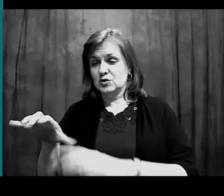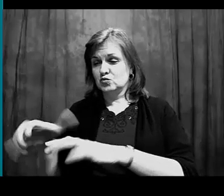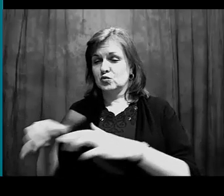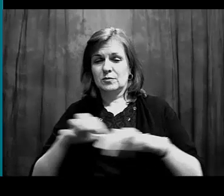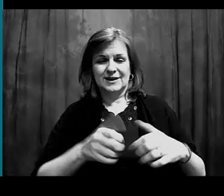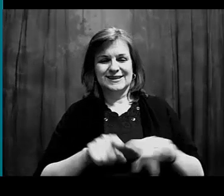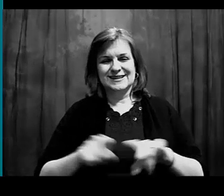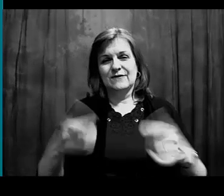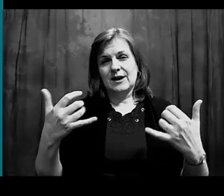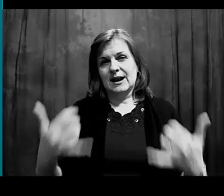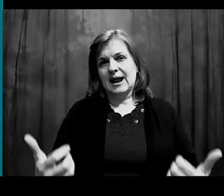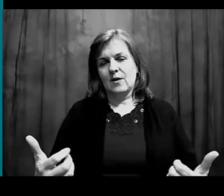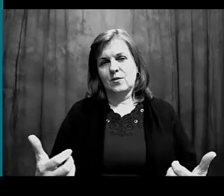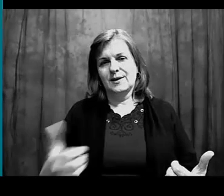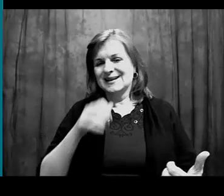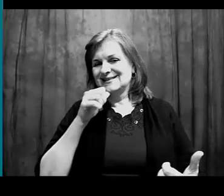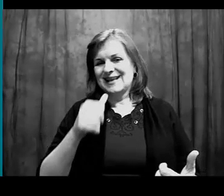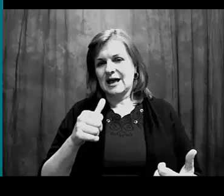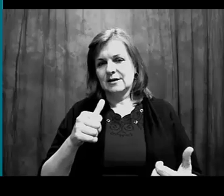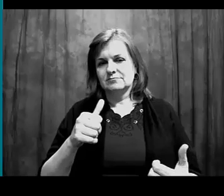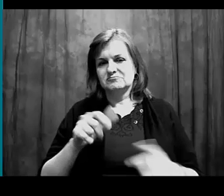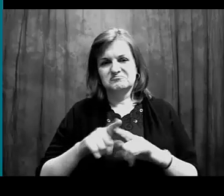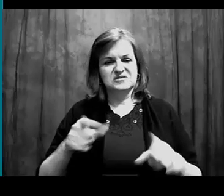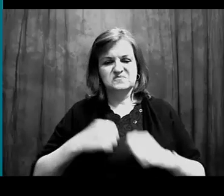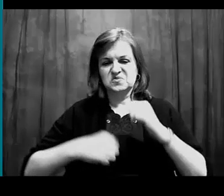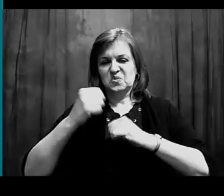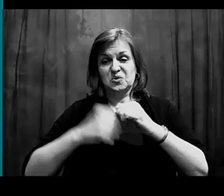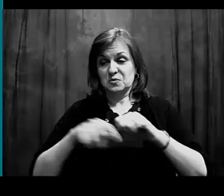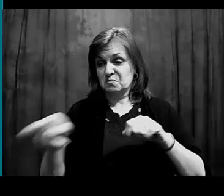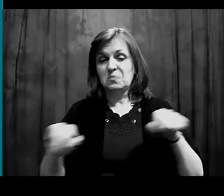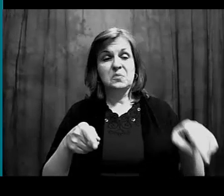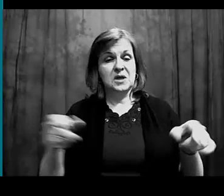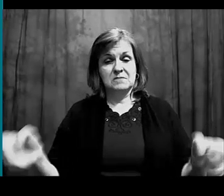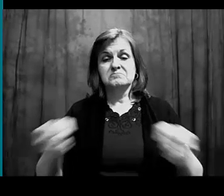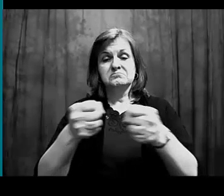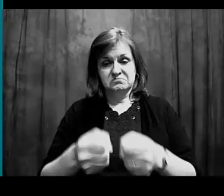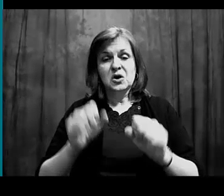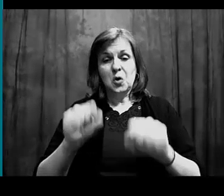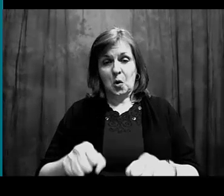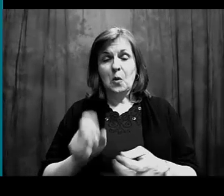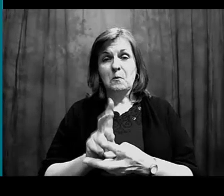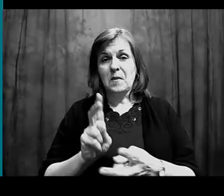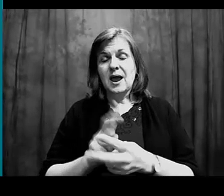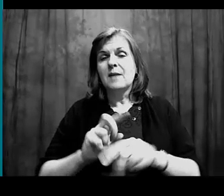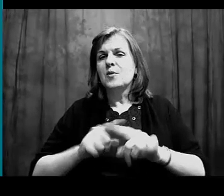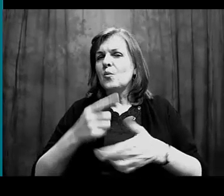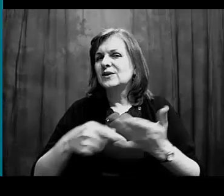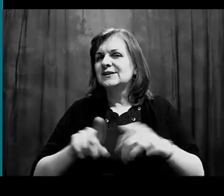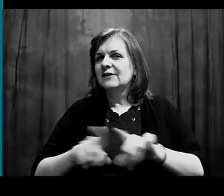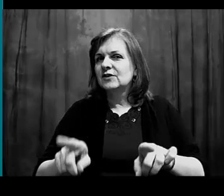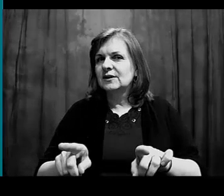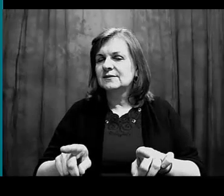the apple fruit fly and the reason that their different is not because of anything structurally -- they could mate